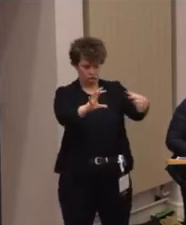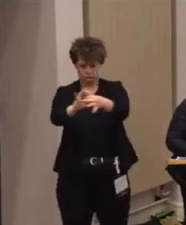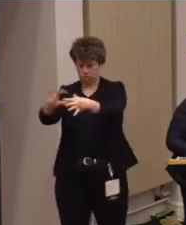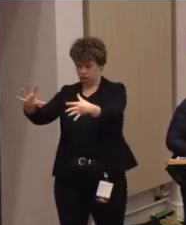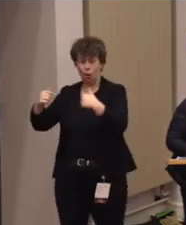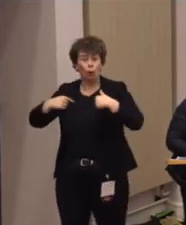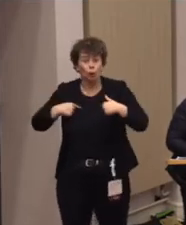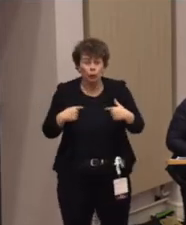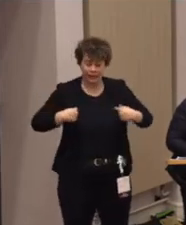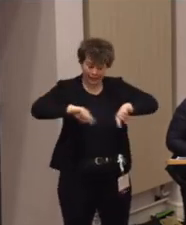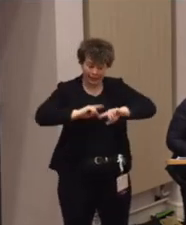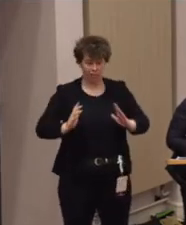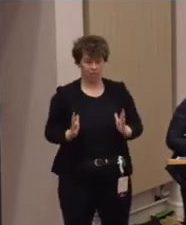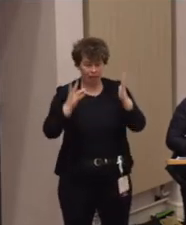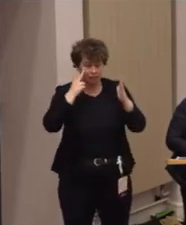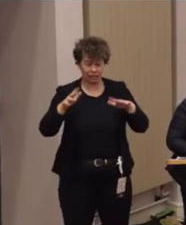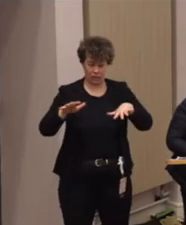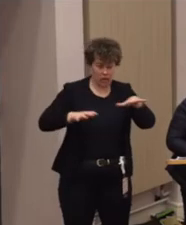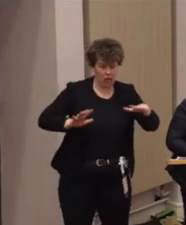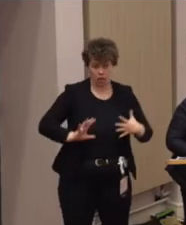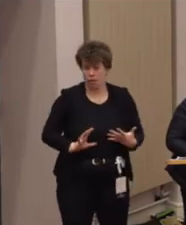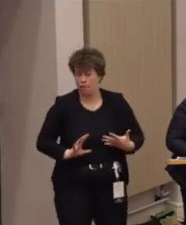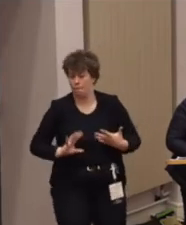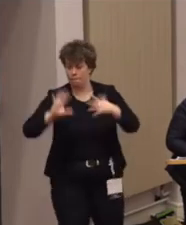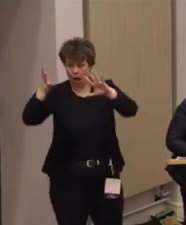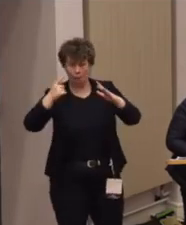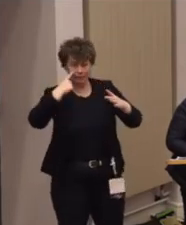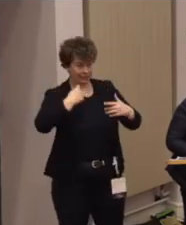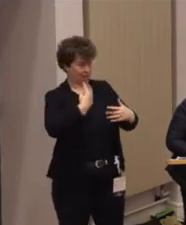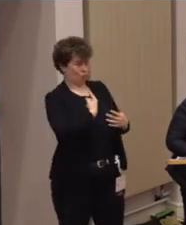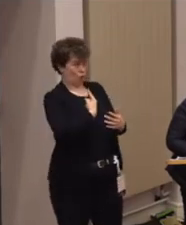and climate change gap and recommending our government and other stakeholders to take